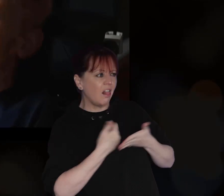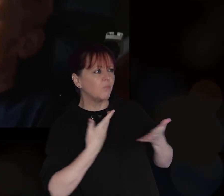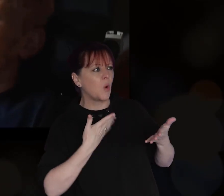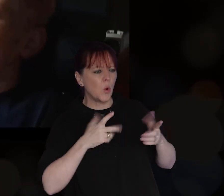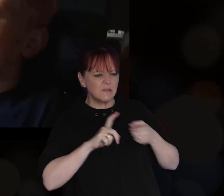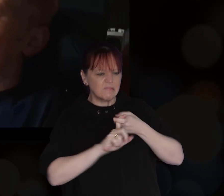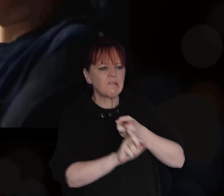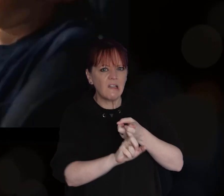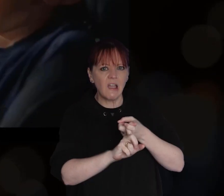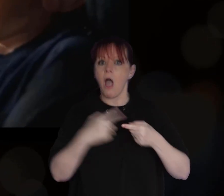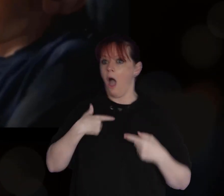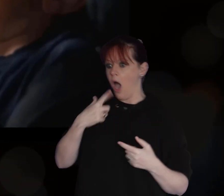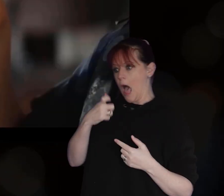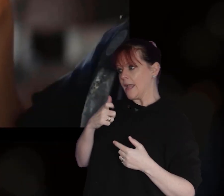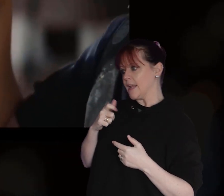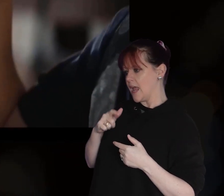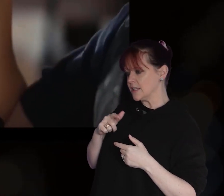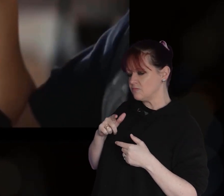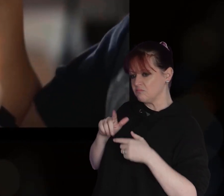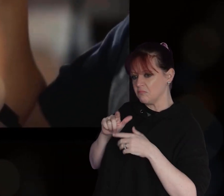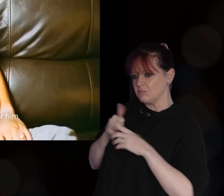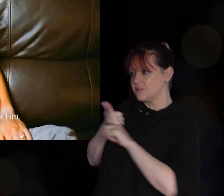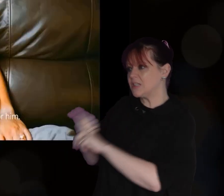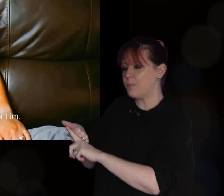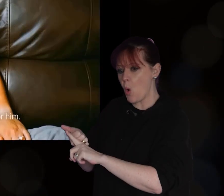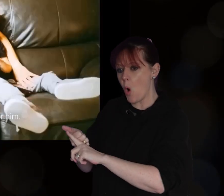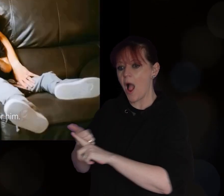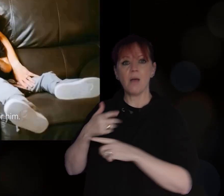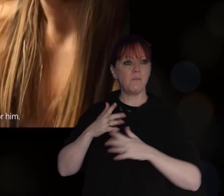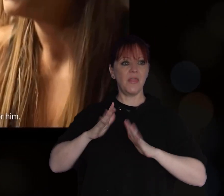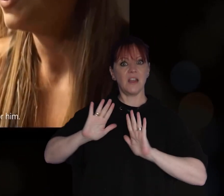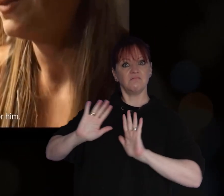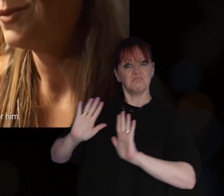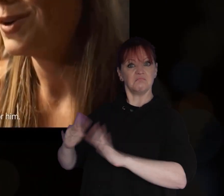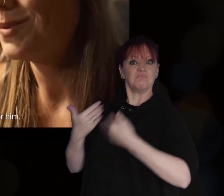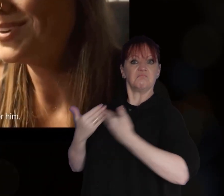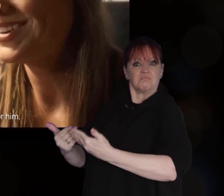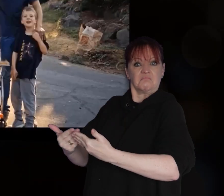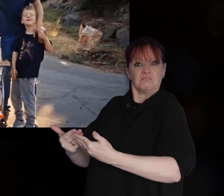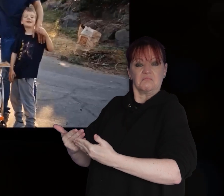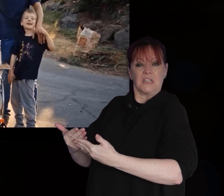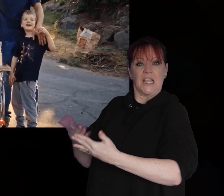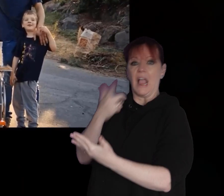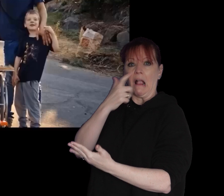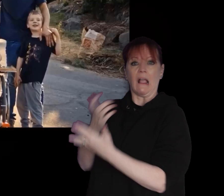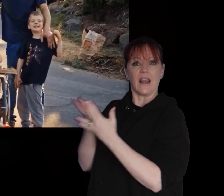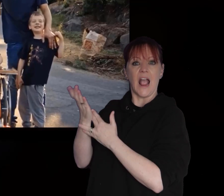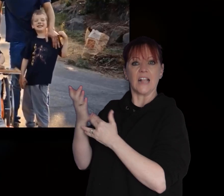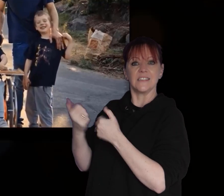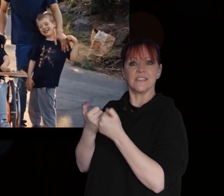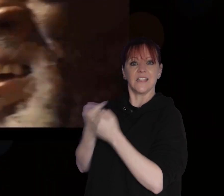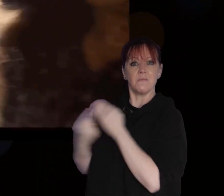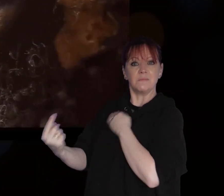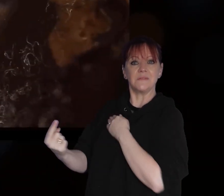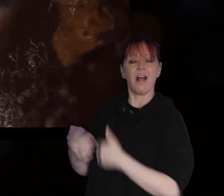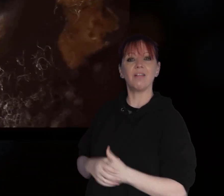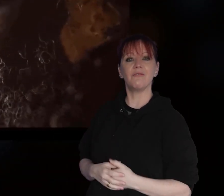then he can control the rest. Having the joystick, levels the playing field for him. Your character, he can fly,